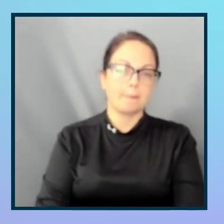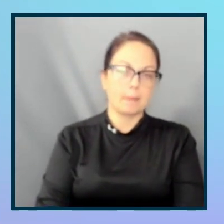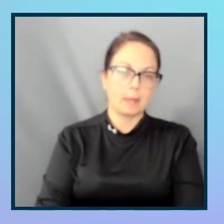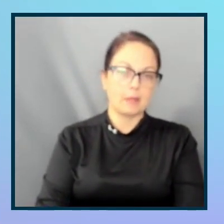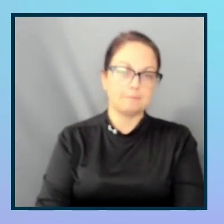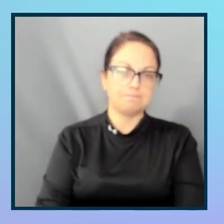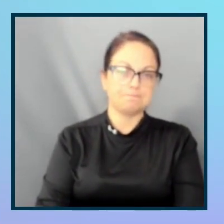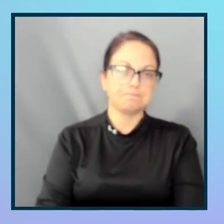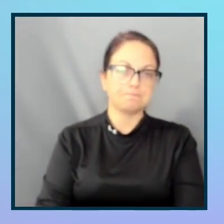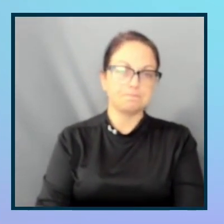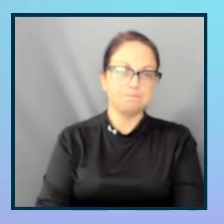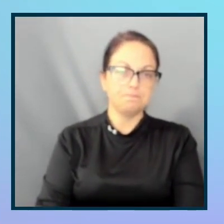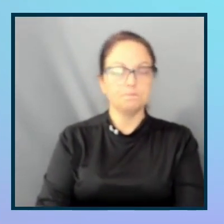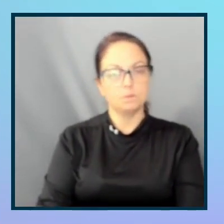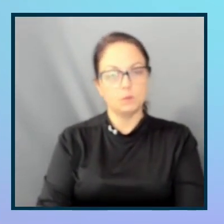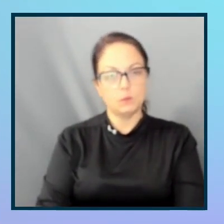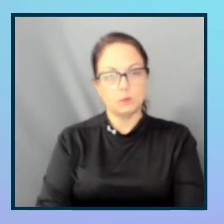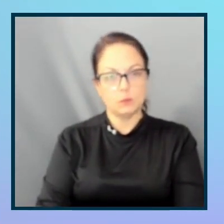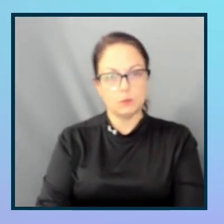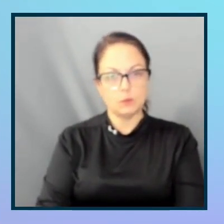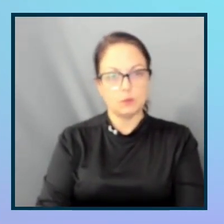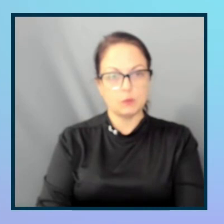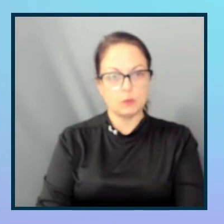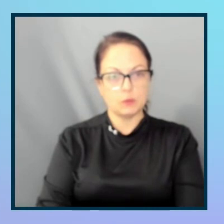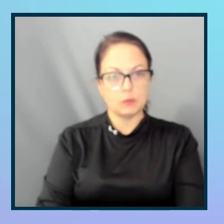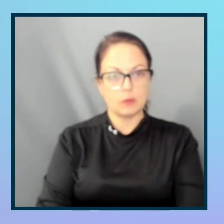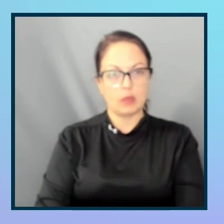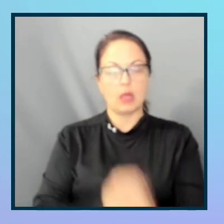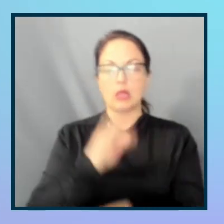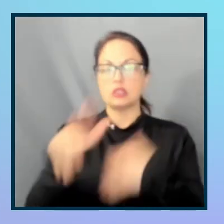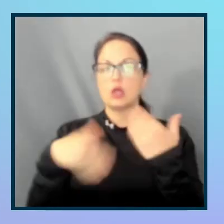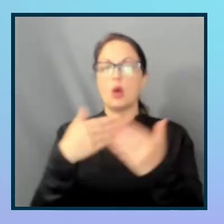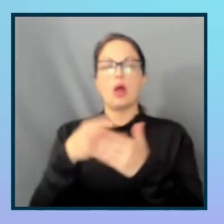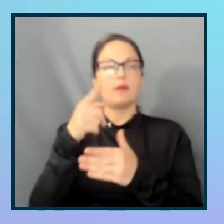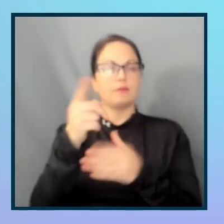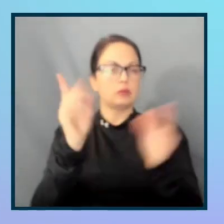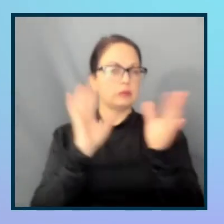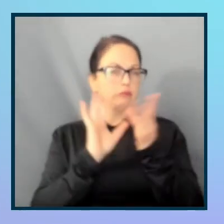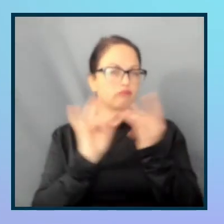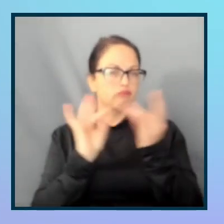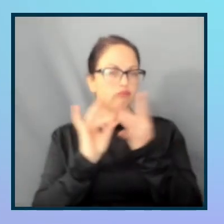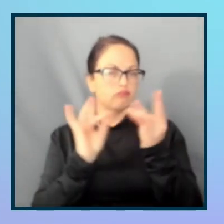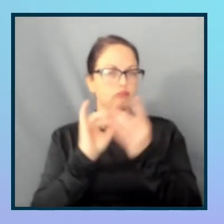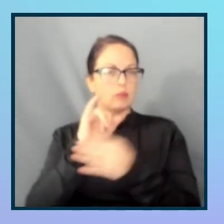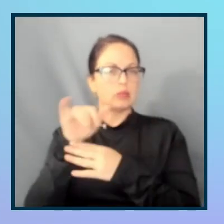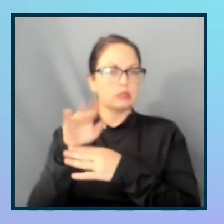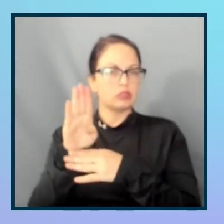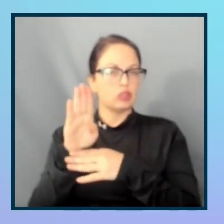And all of you have mentioned, yeah, job descriptions and just making sure that people